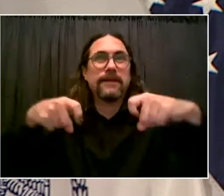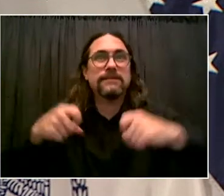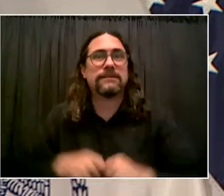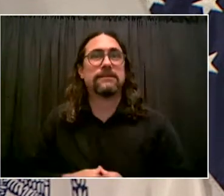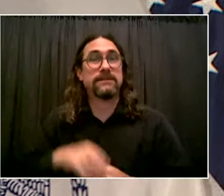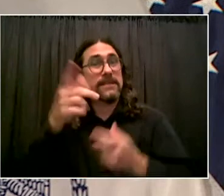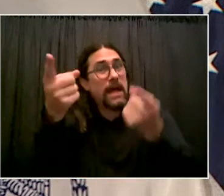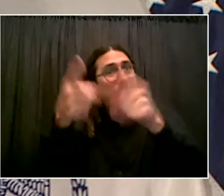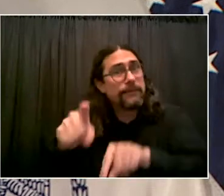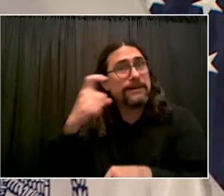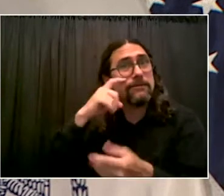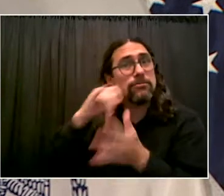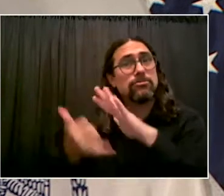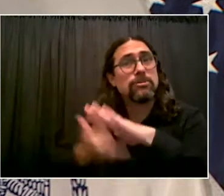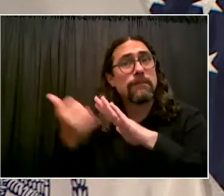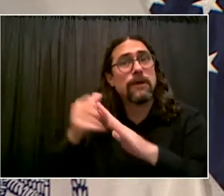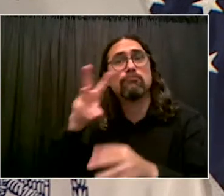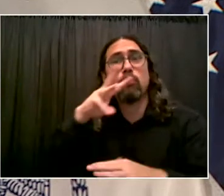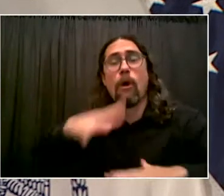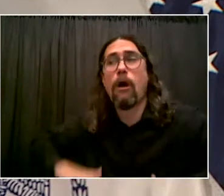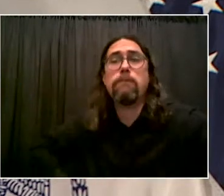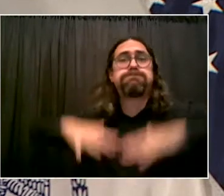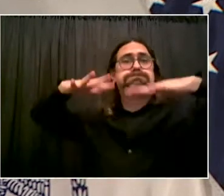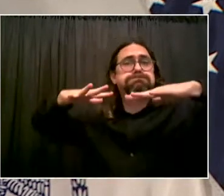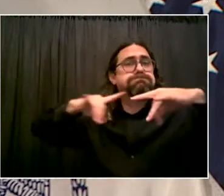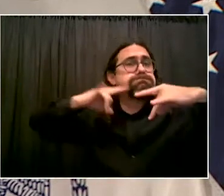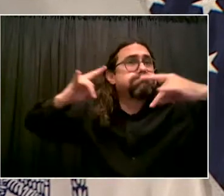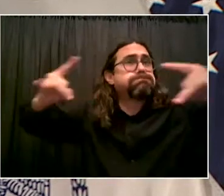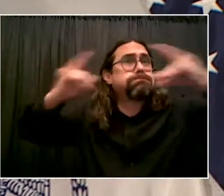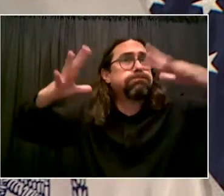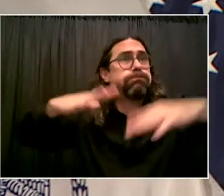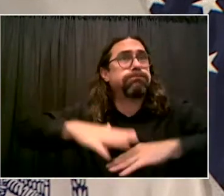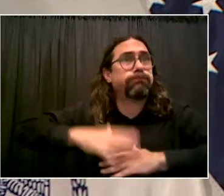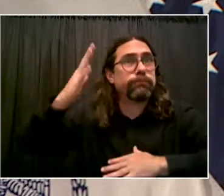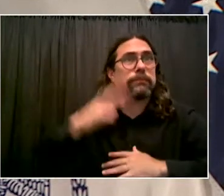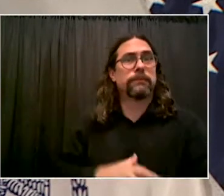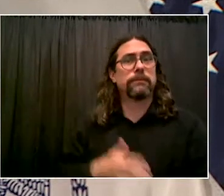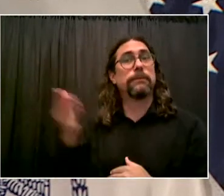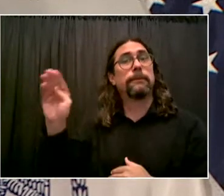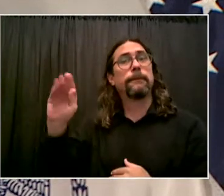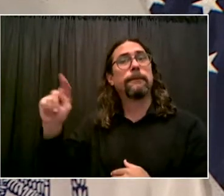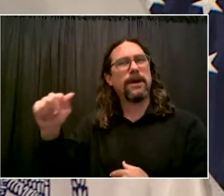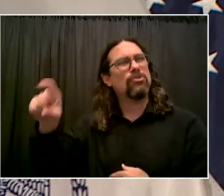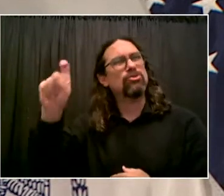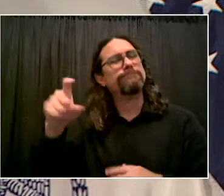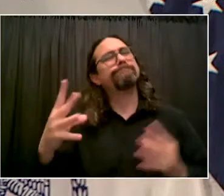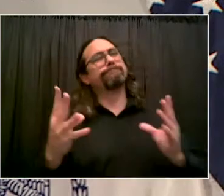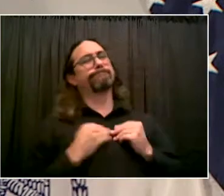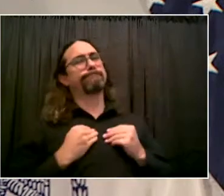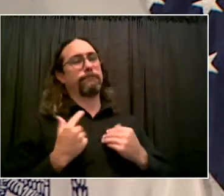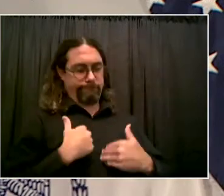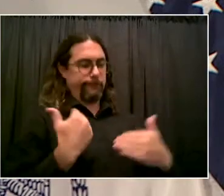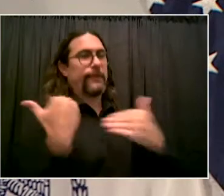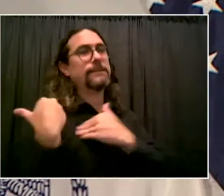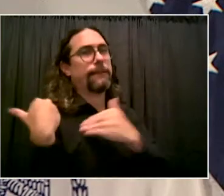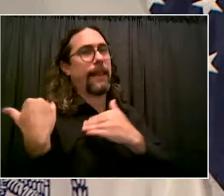THE HORRIBLE FLOODING THAT WAS A SYMPTOM OF SOMETHING THAT IS GONE UNADDRESSED FOR DECADES. I'M CALLING ON